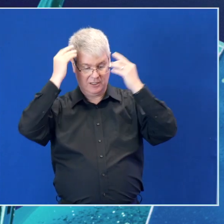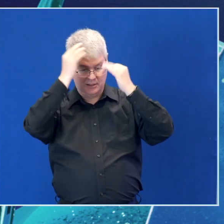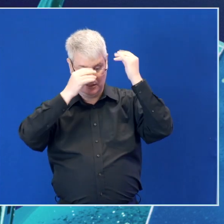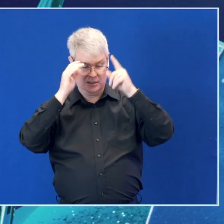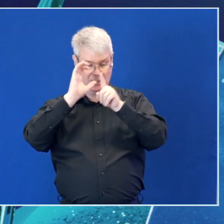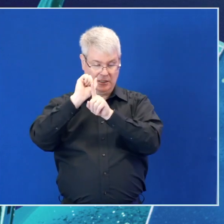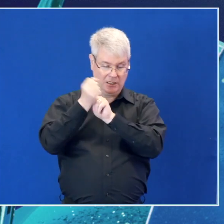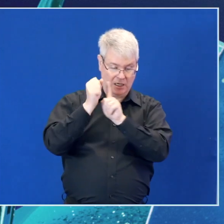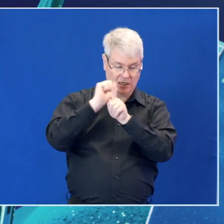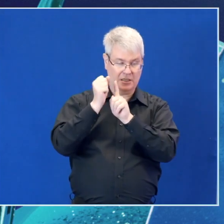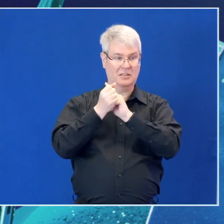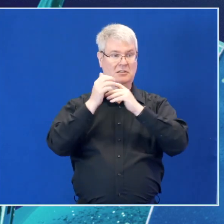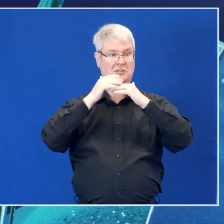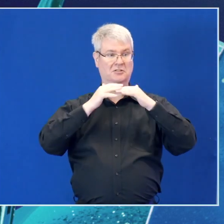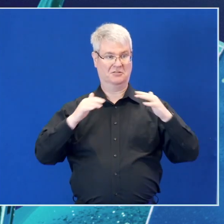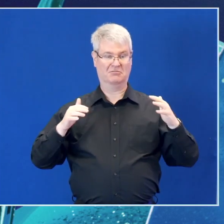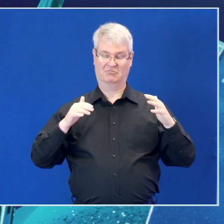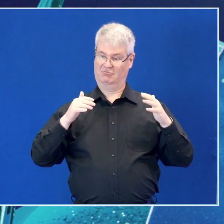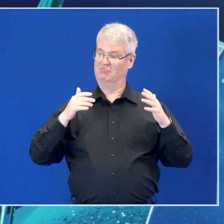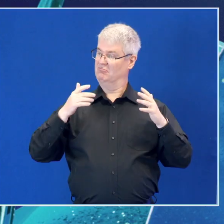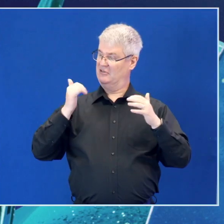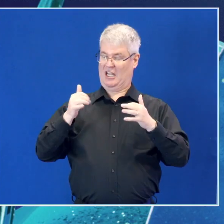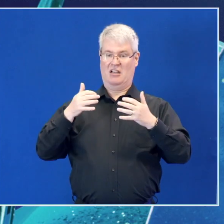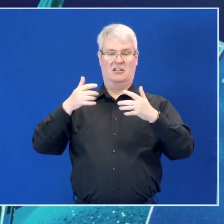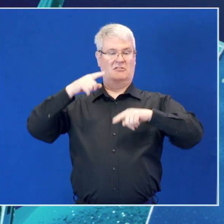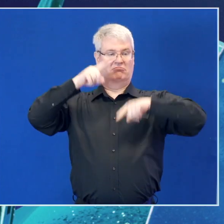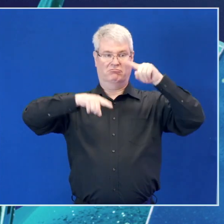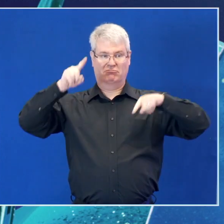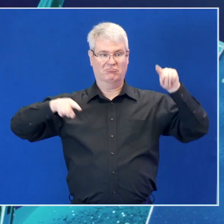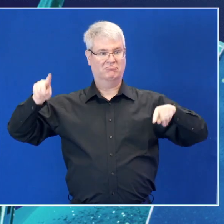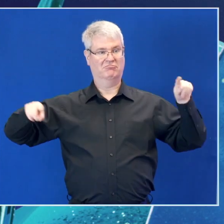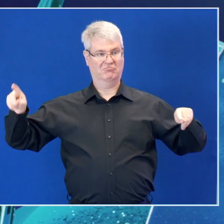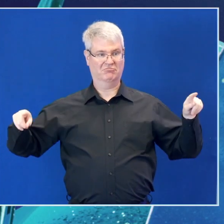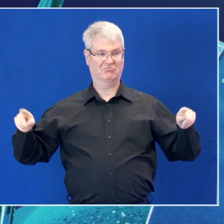And at Microsoft, we're definitely living that as a technology company.